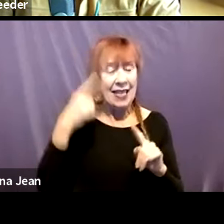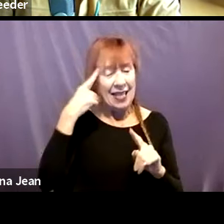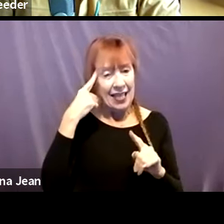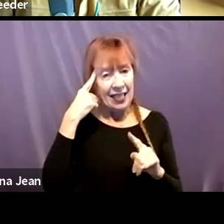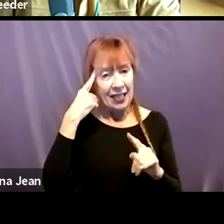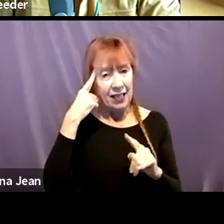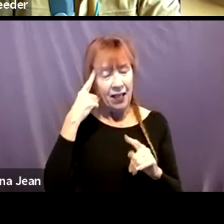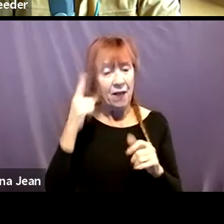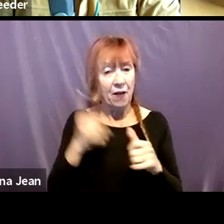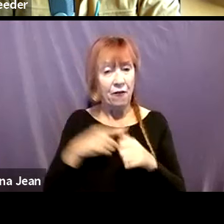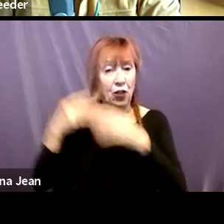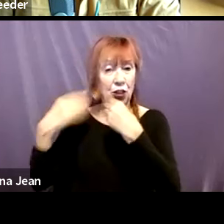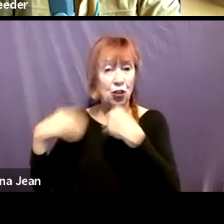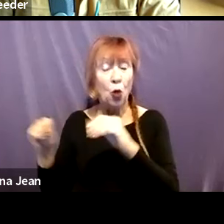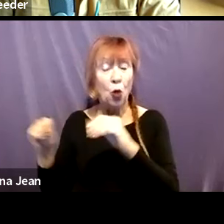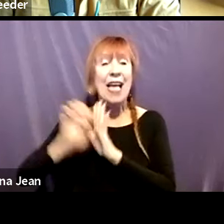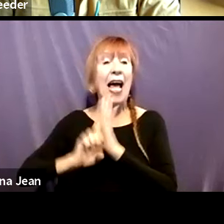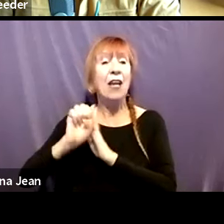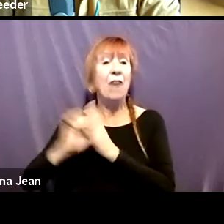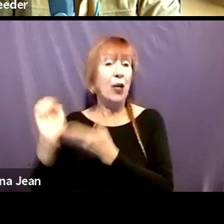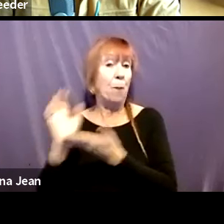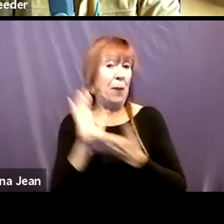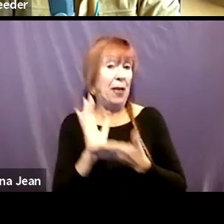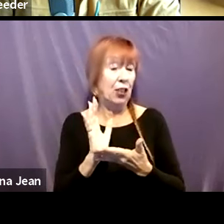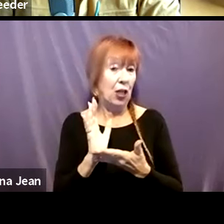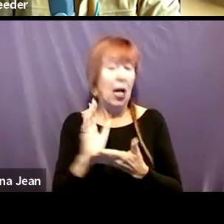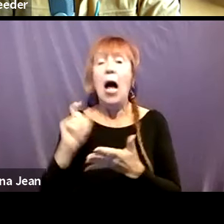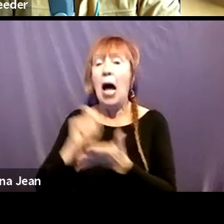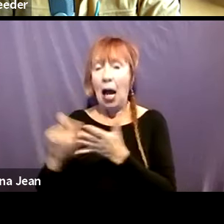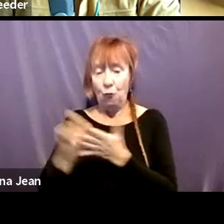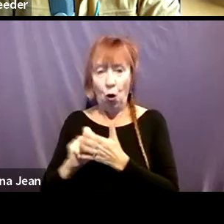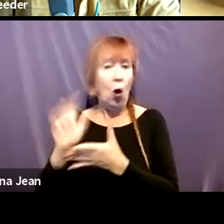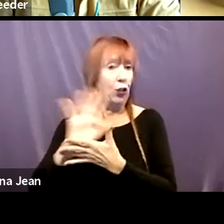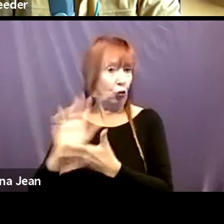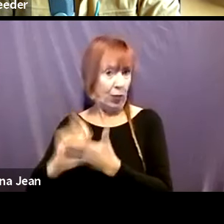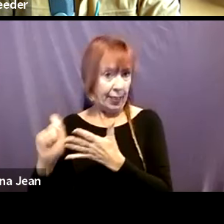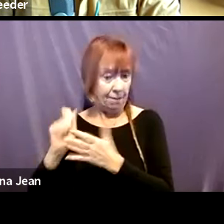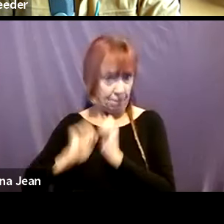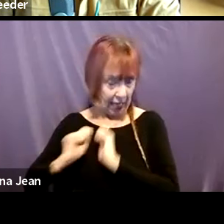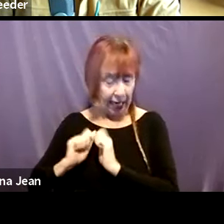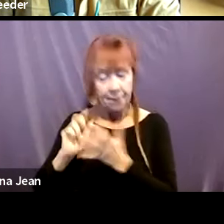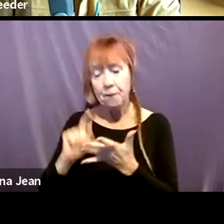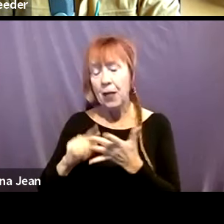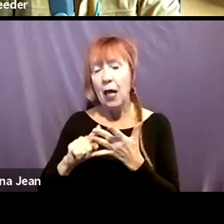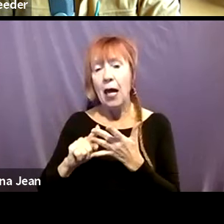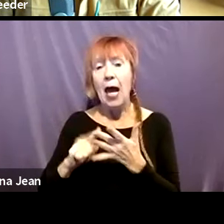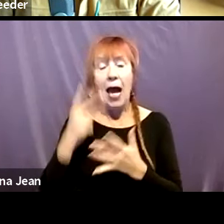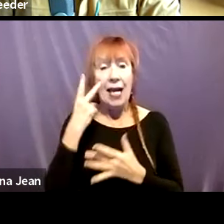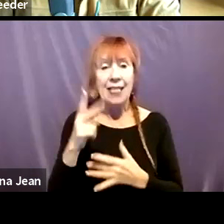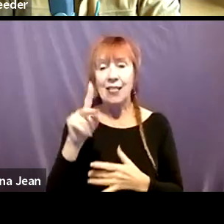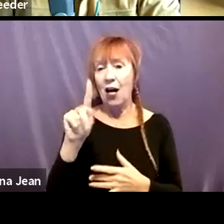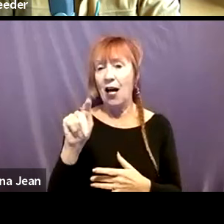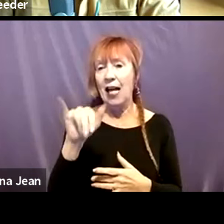I guess you could say was an elevator pitch. I wrote a screenplay, and I literally saw Tyra Banks walking down the street,